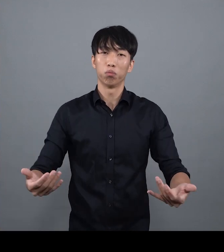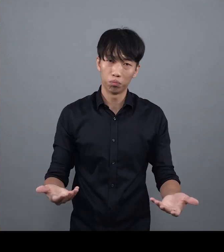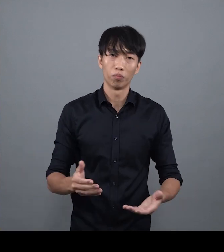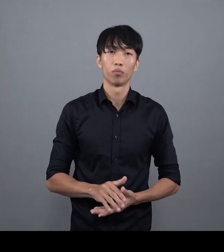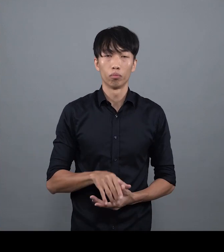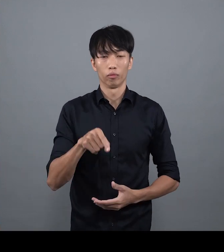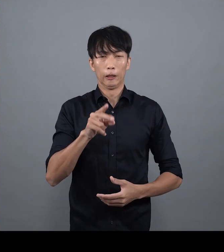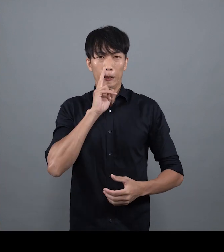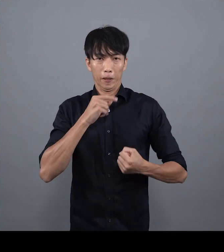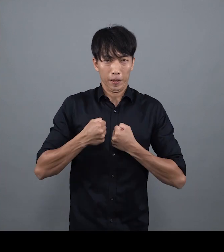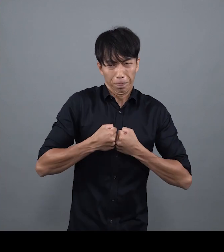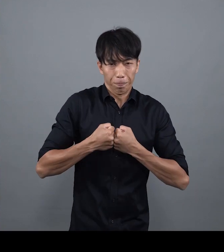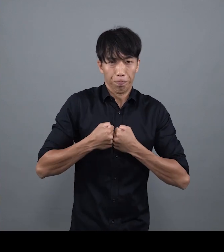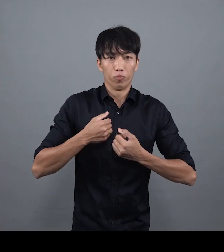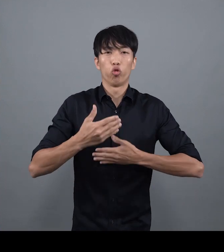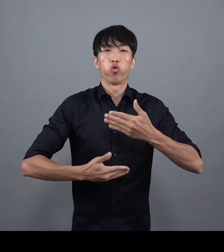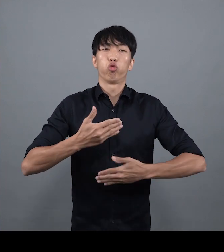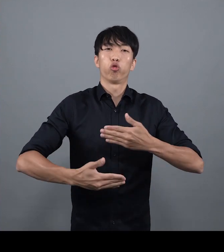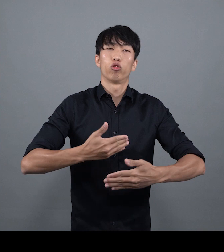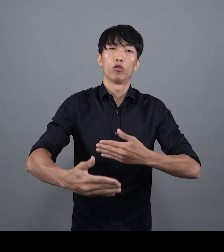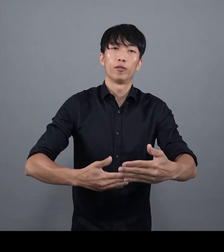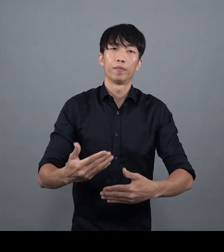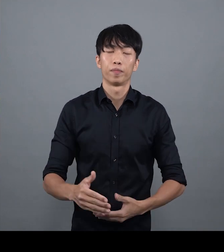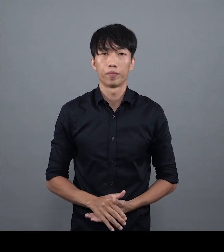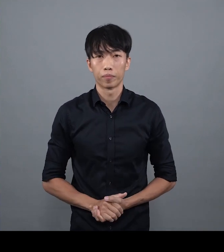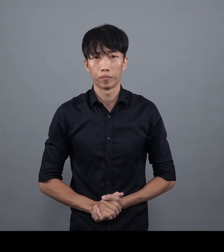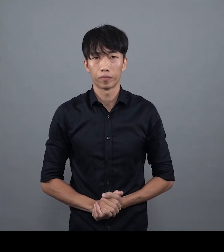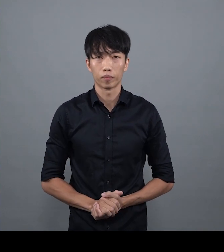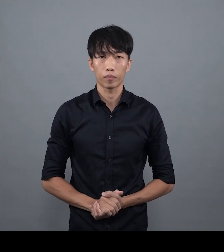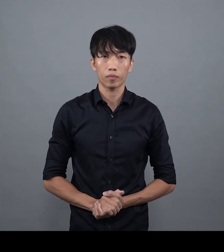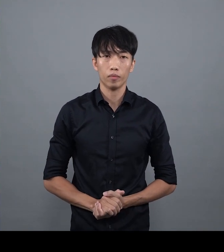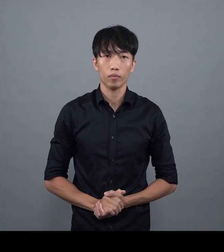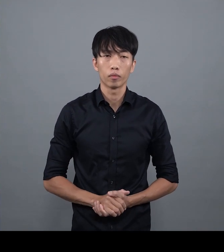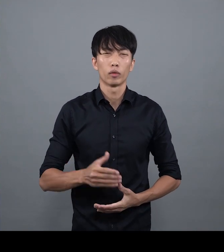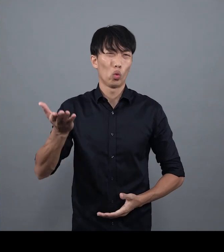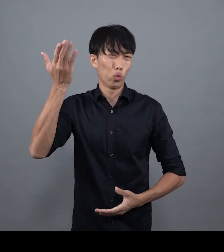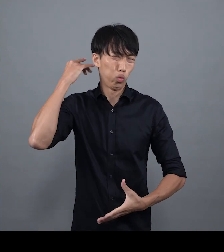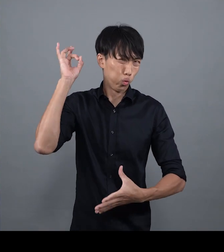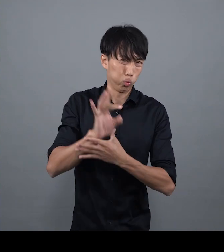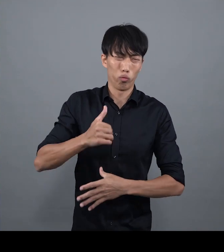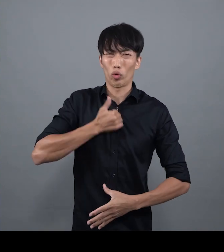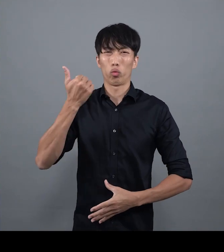It’s a process of resistance We asked the Salvation Army about these very early on